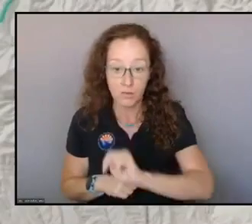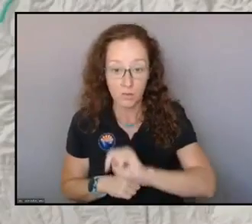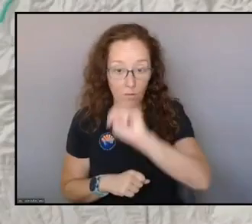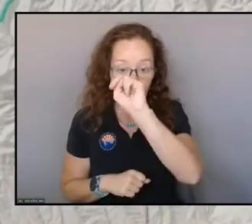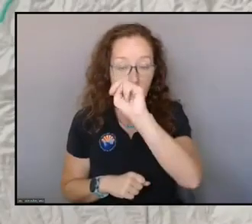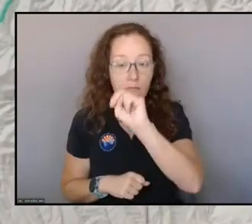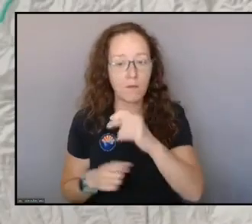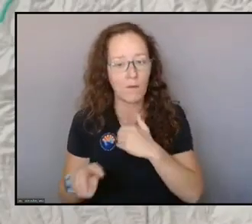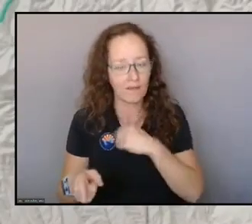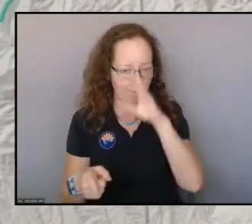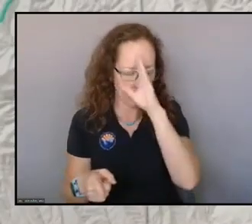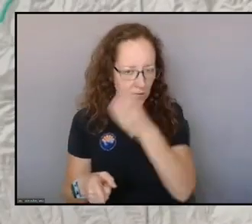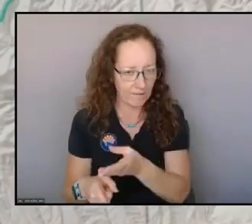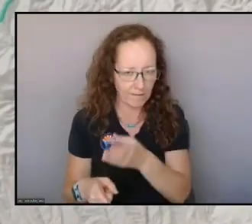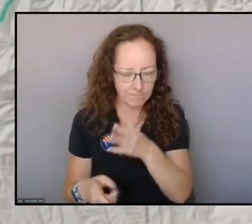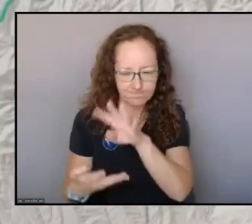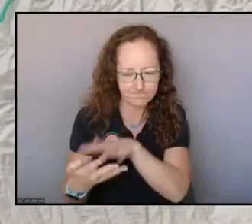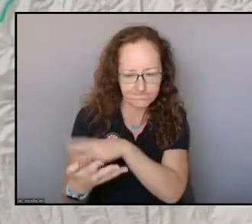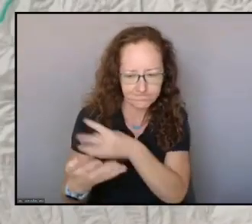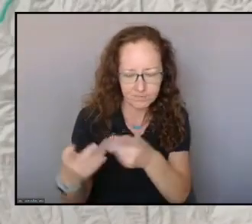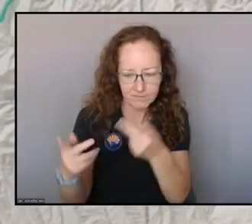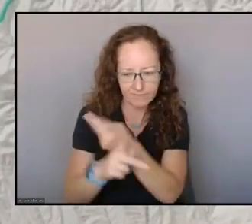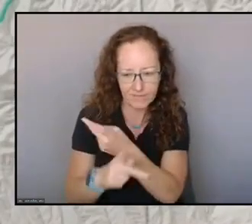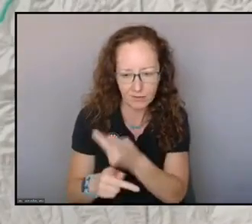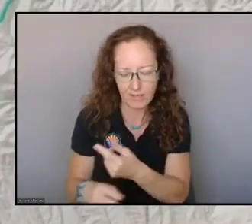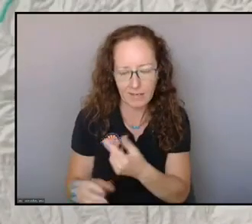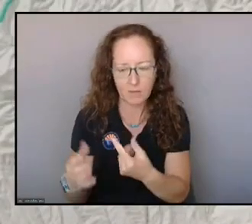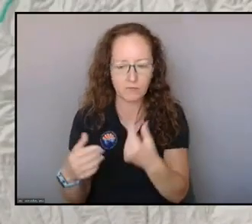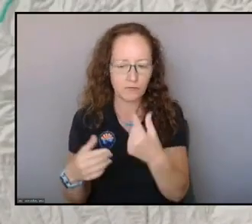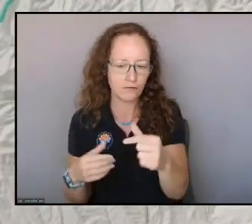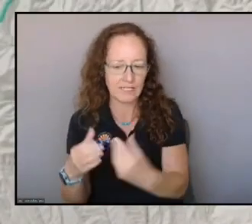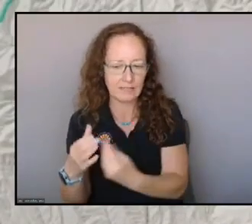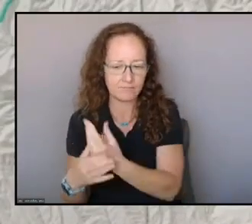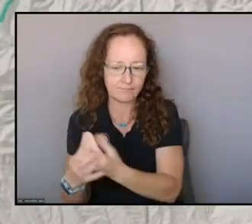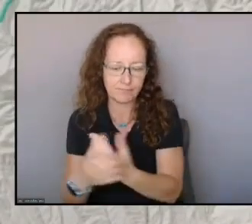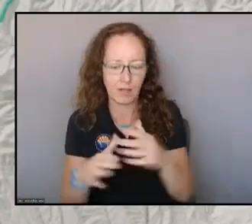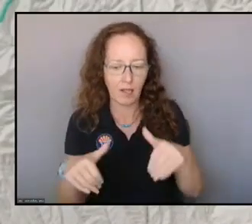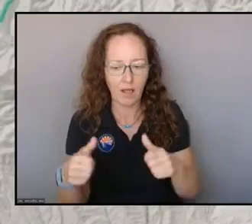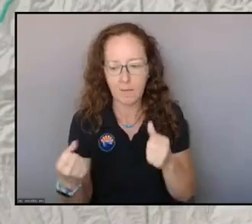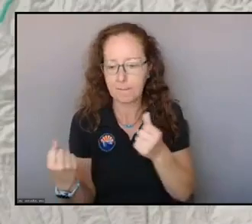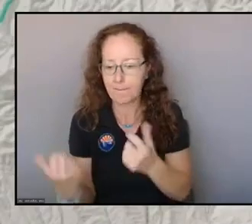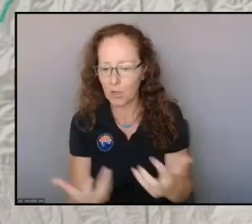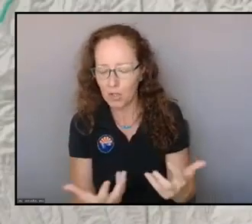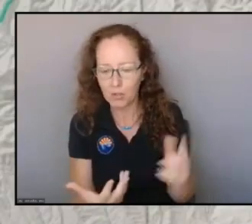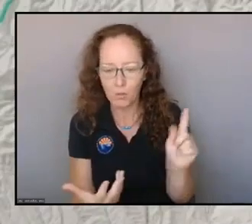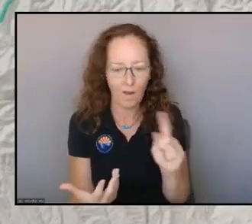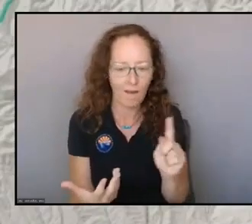THEY ARE GRIDDING THE GREEN, THE UNBURNED AREAS ADJACENT TO THE FIRE LINES, LOOKING FOR MORE ADDITIONAL